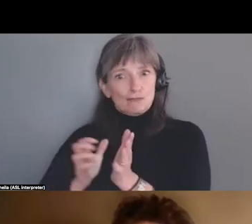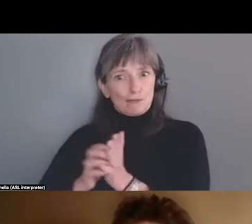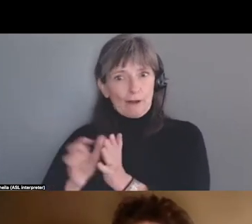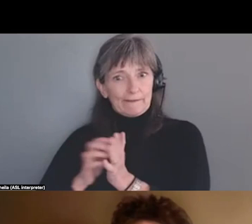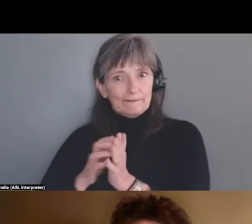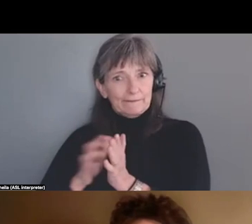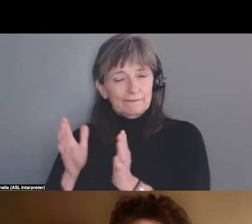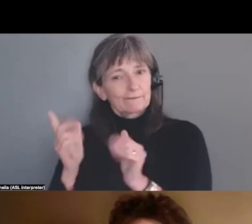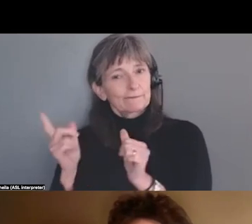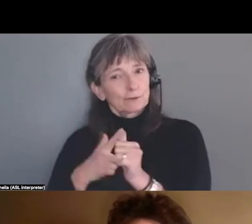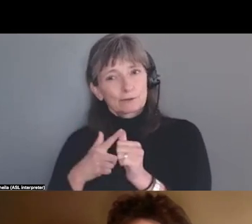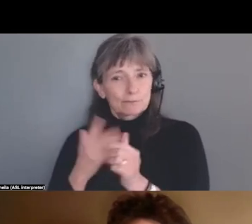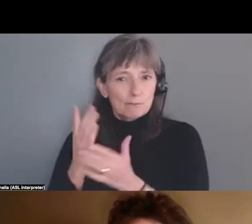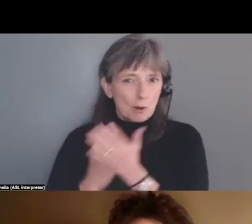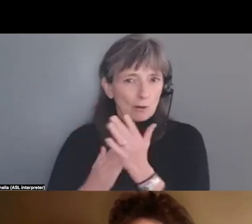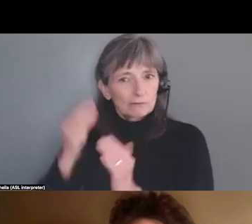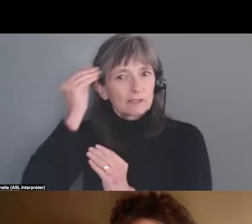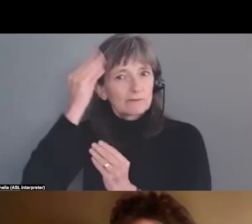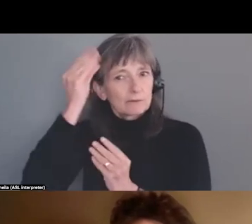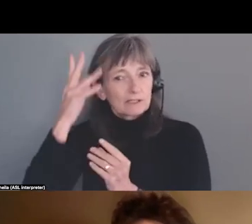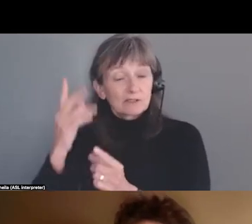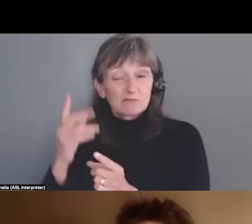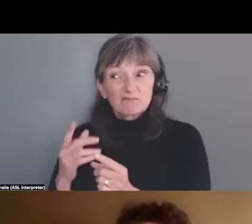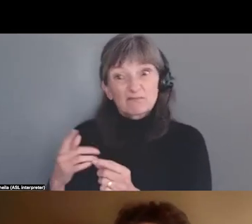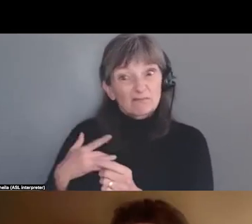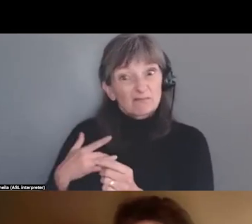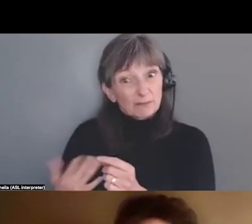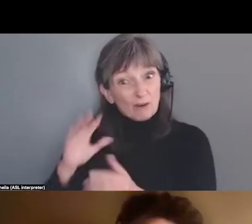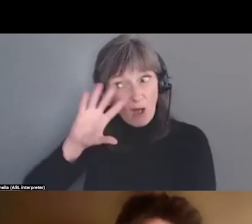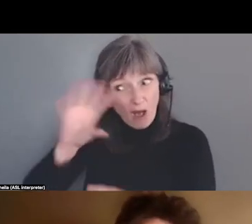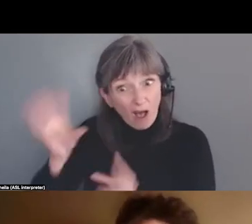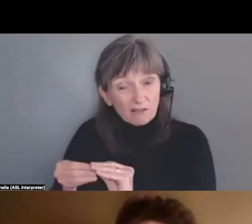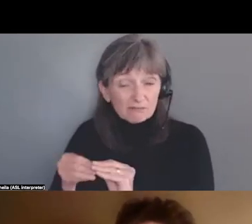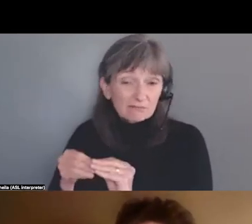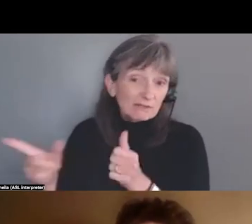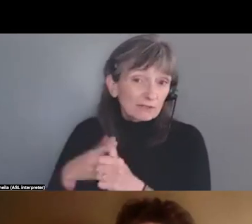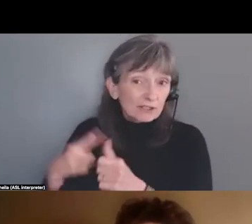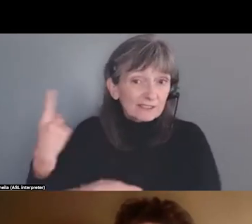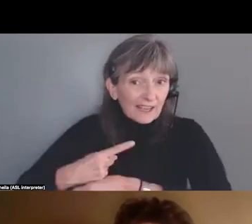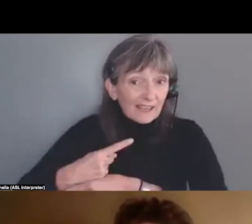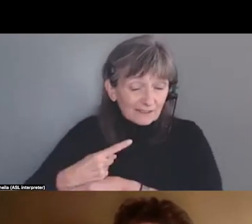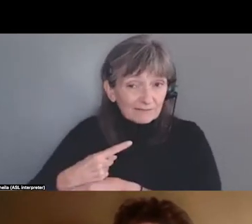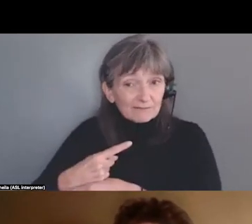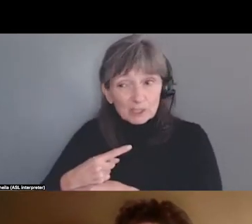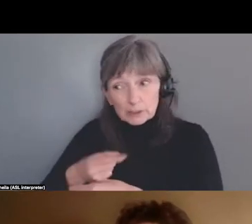This even usually happens on the first day. So, we really run them through a quick process